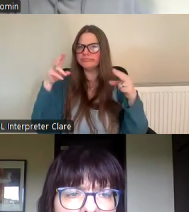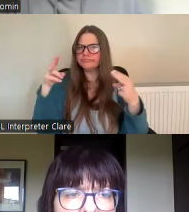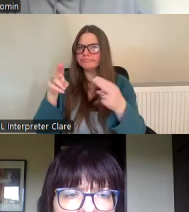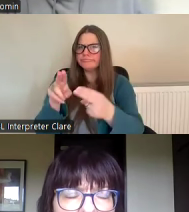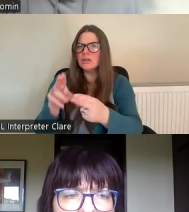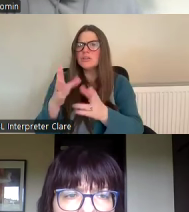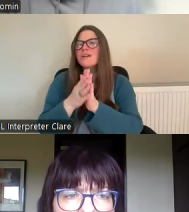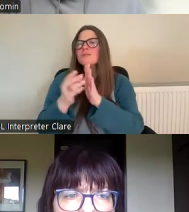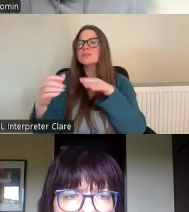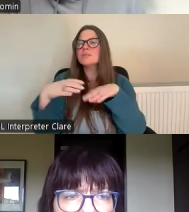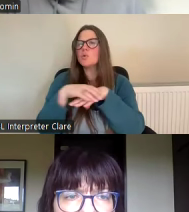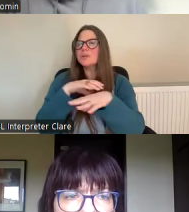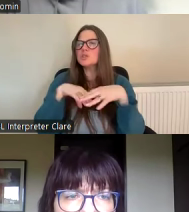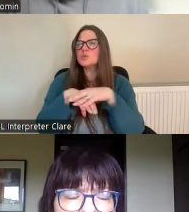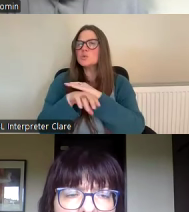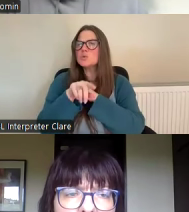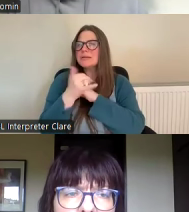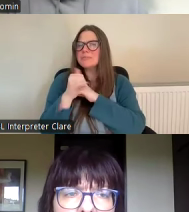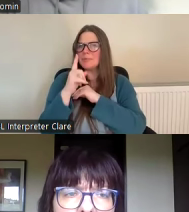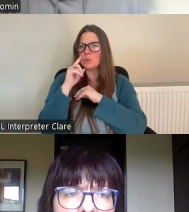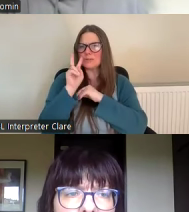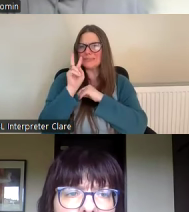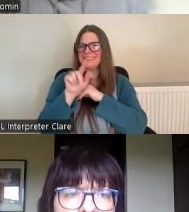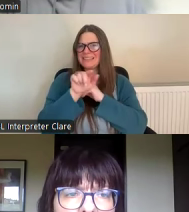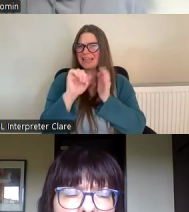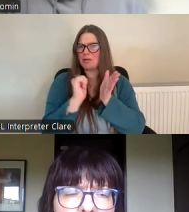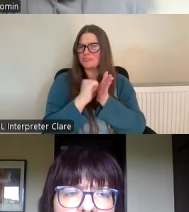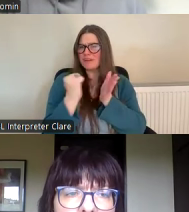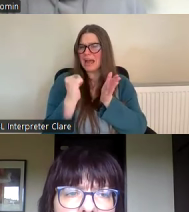that's become more popular over this last year.